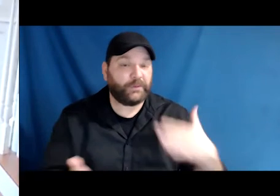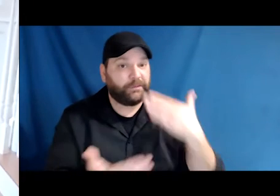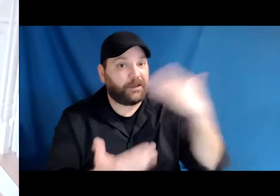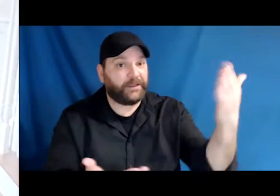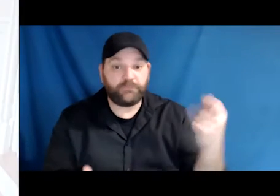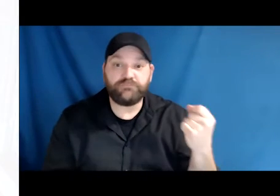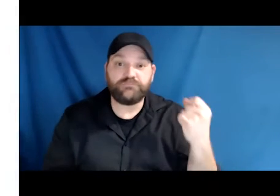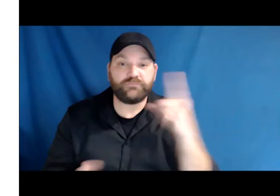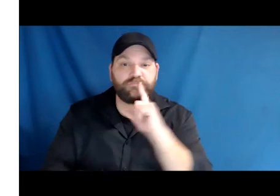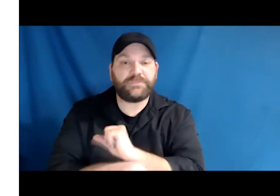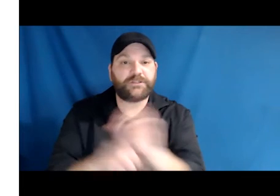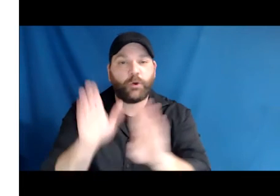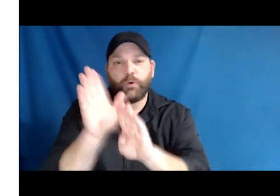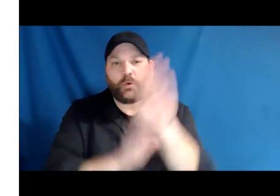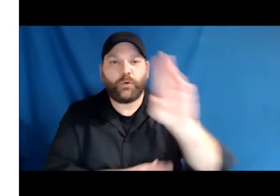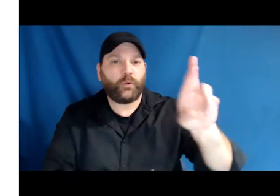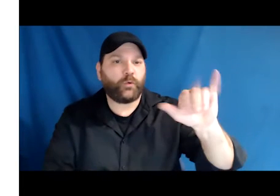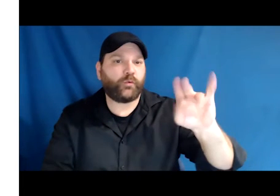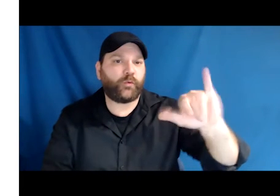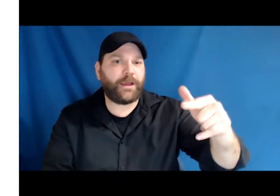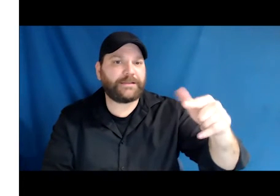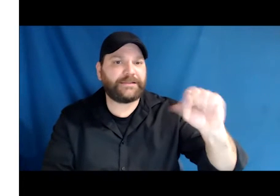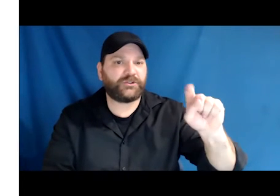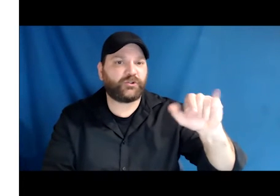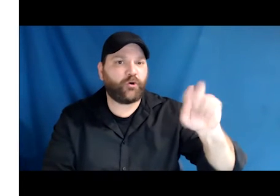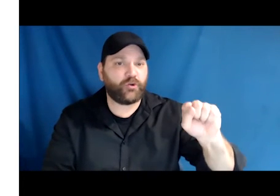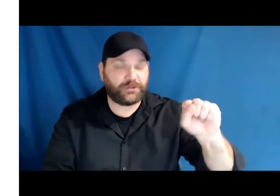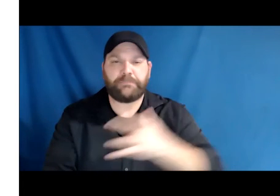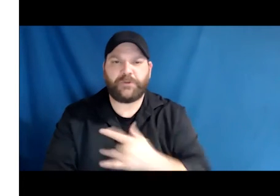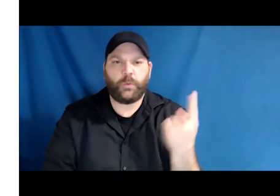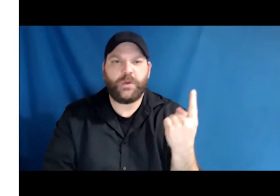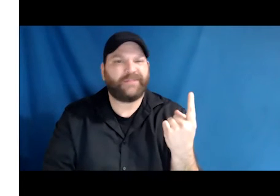Abigail Durmaz from the Jonathan M. Nelson Center for Entrepreneurship.